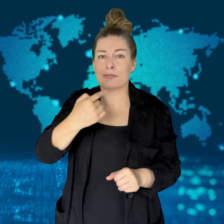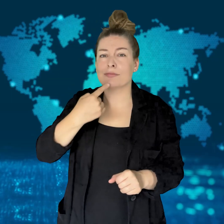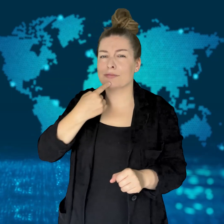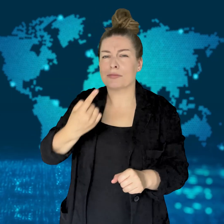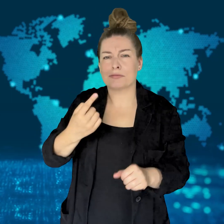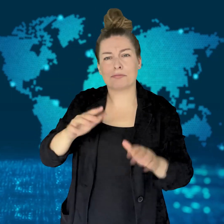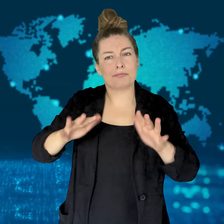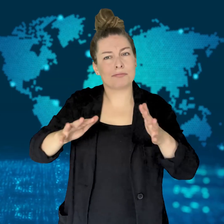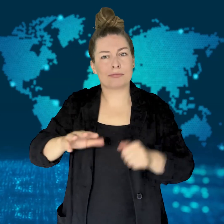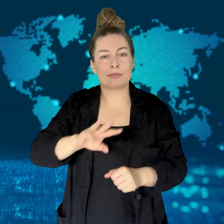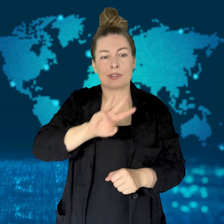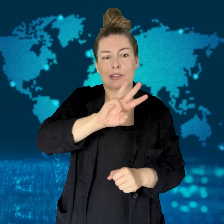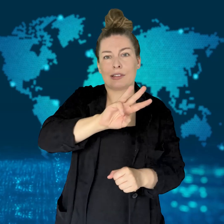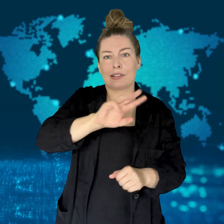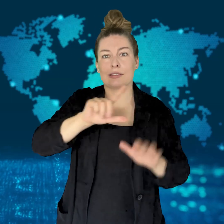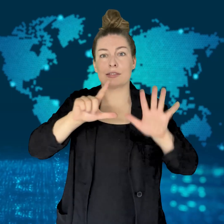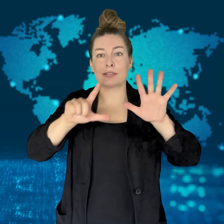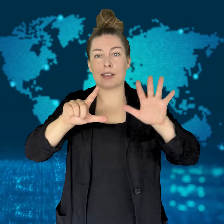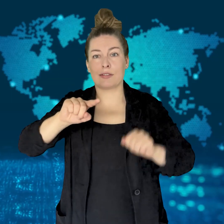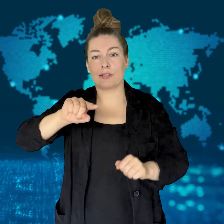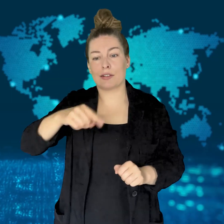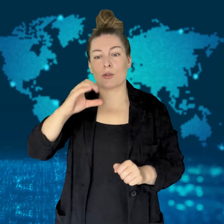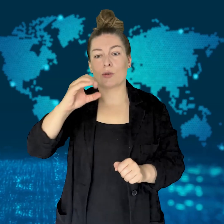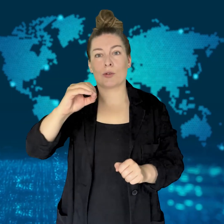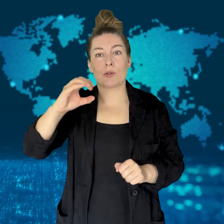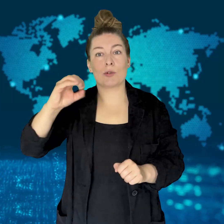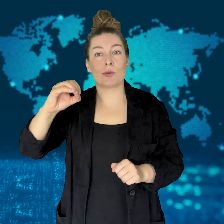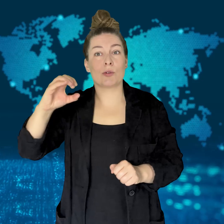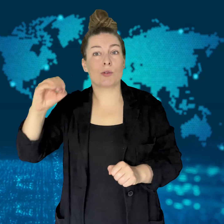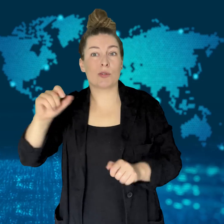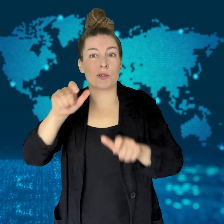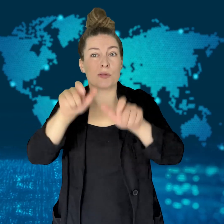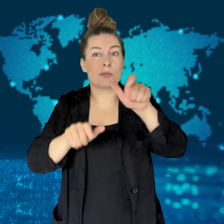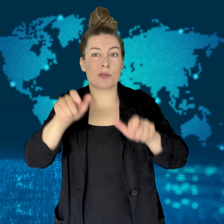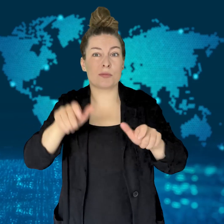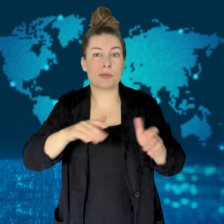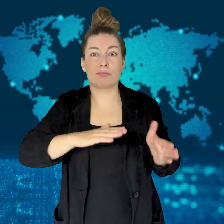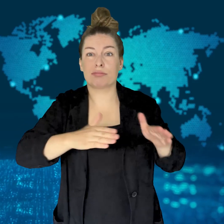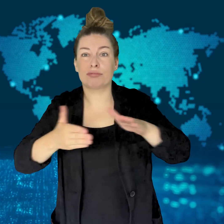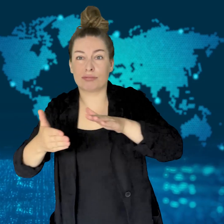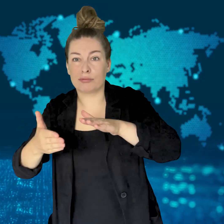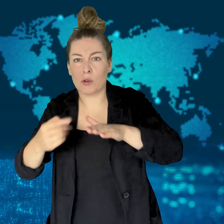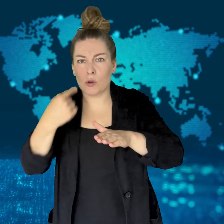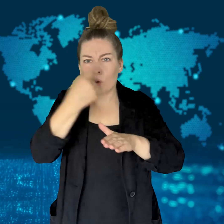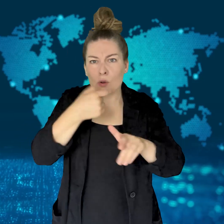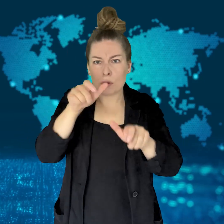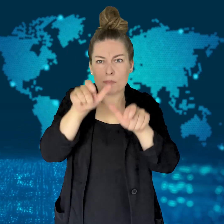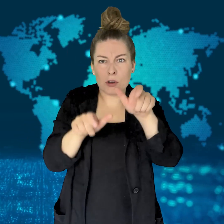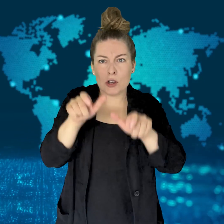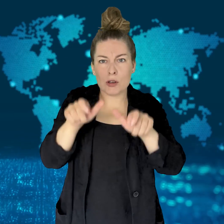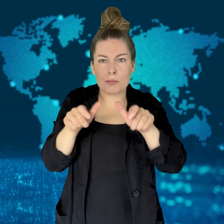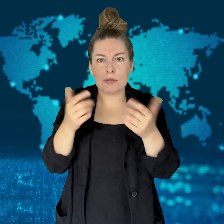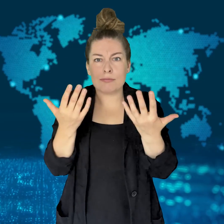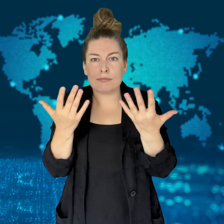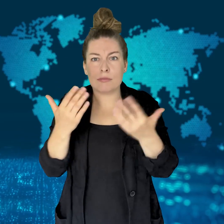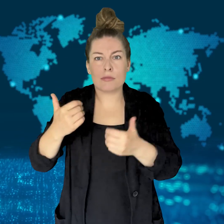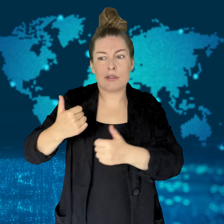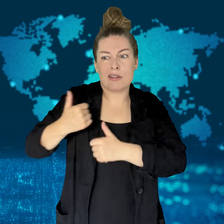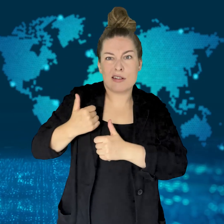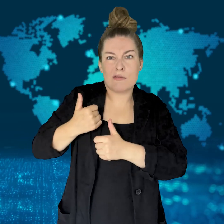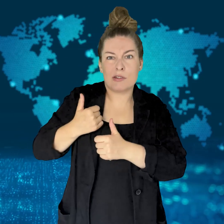37,000 have been killed, but does not distinguish